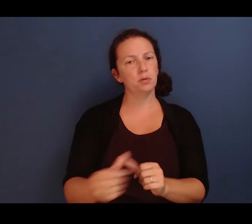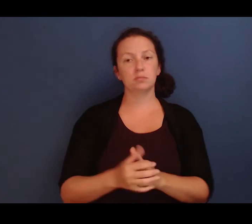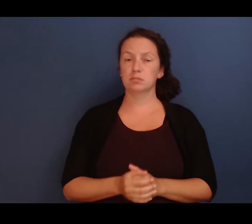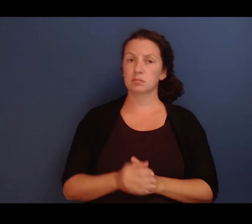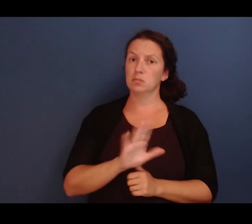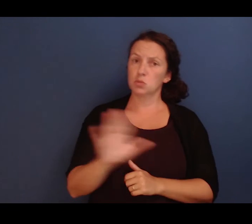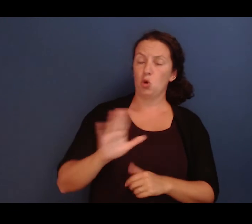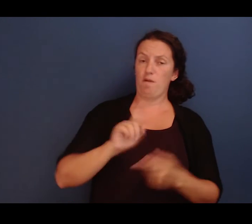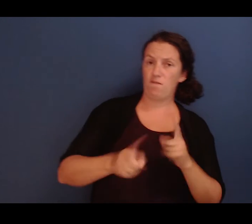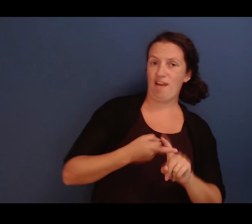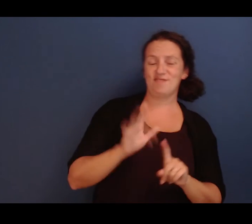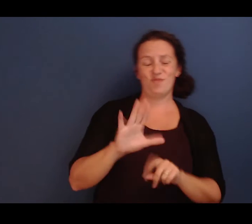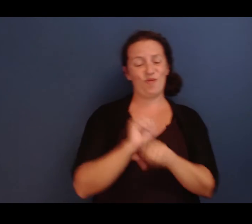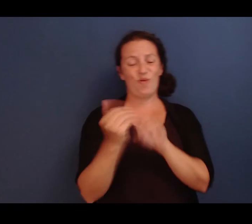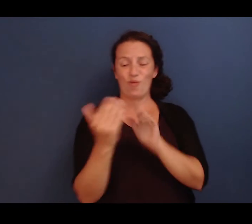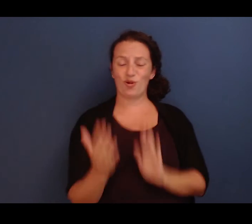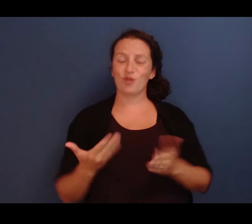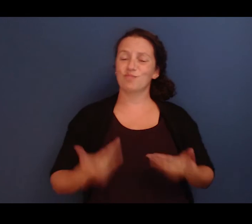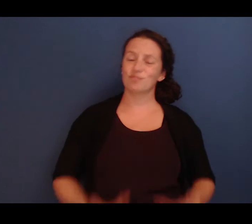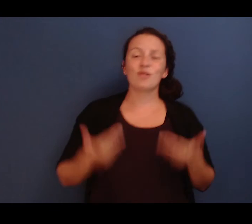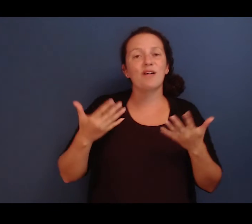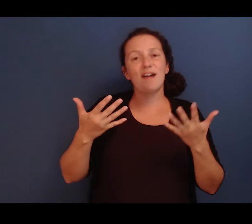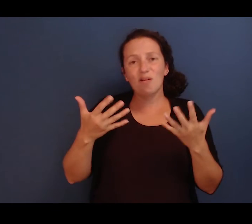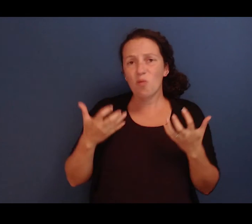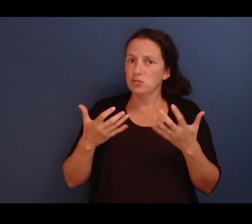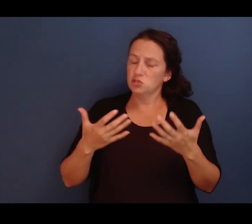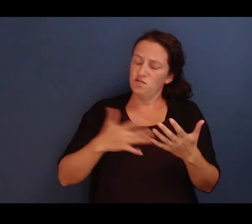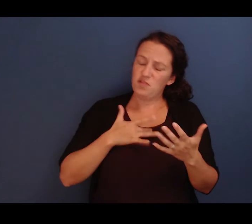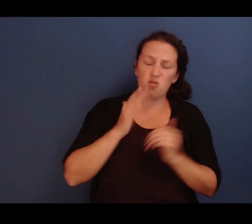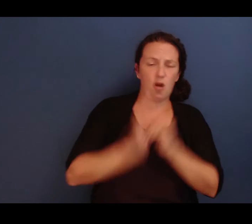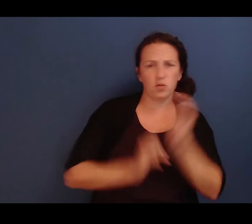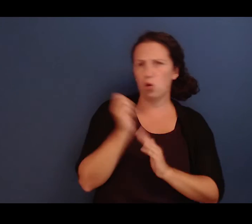and coworker, I want you to feel comfortable bringing up whatever concerns you may have.